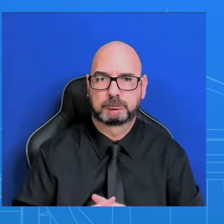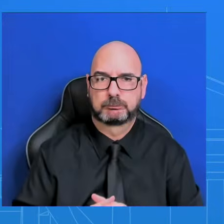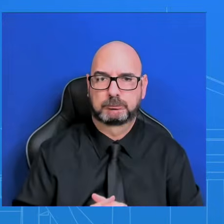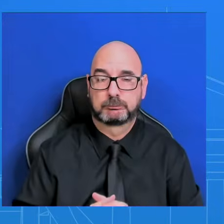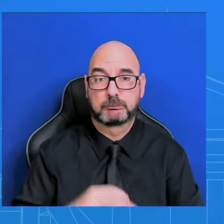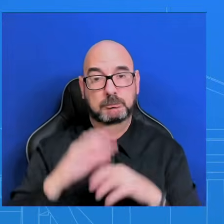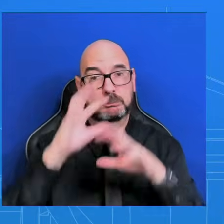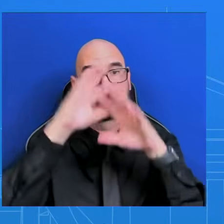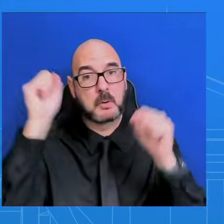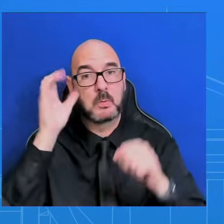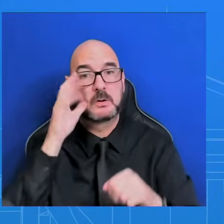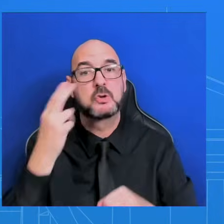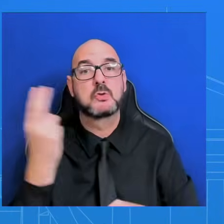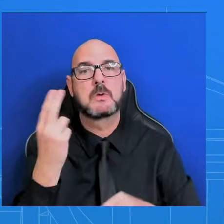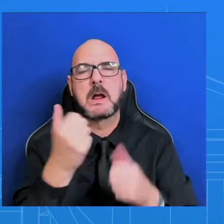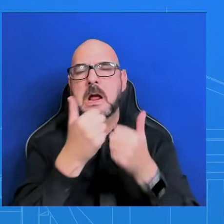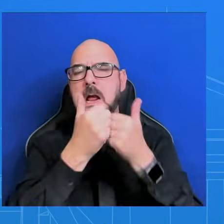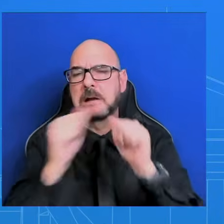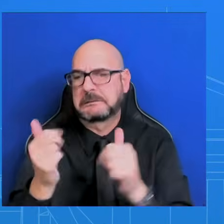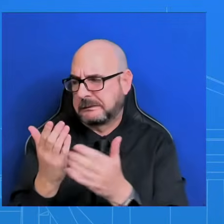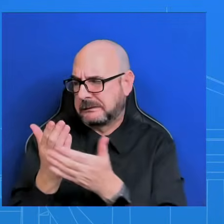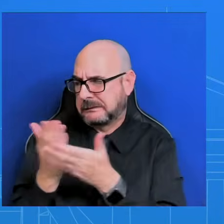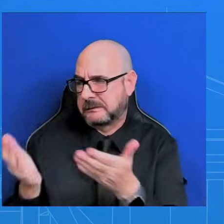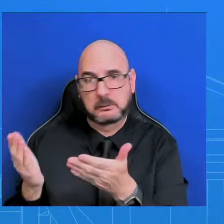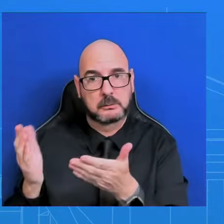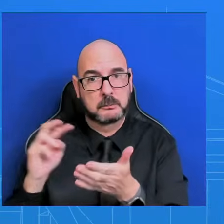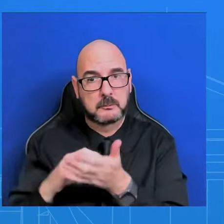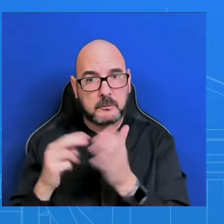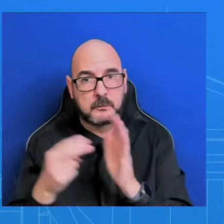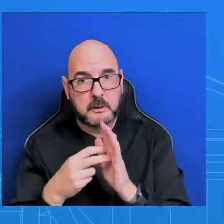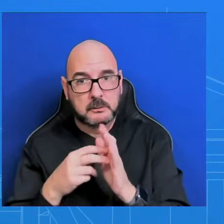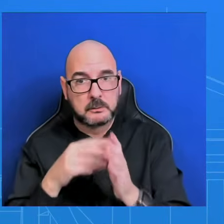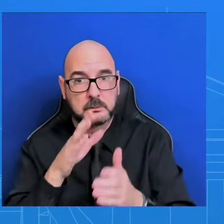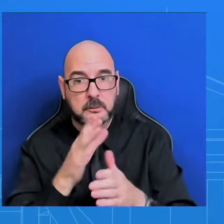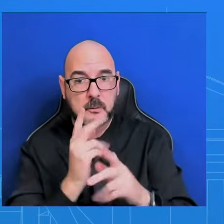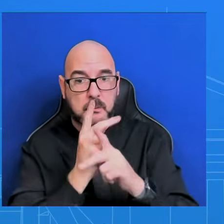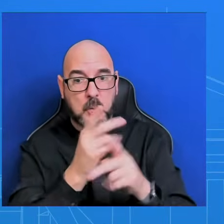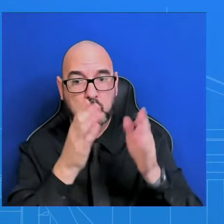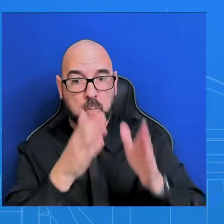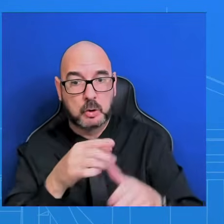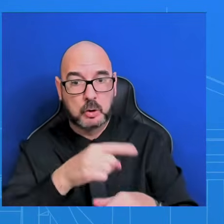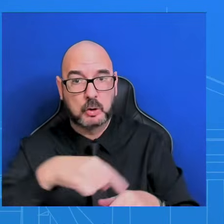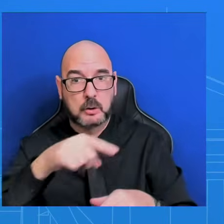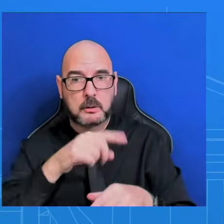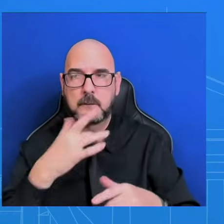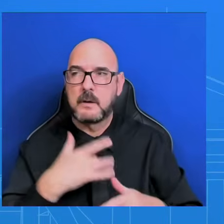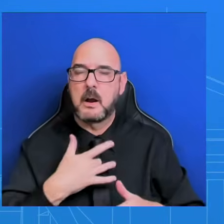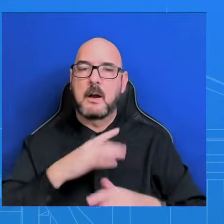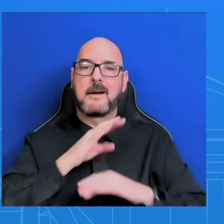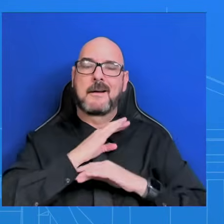the relief they need to reach their dreams. Turning to this -- this afternoon, the President's --